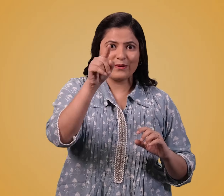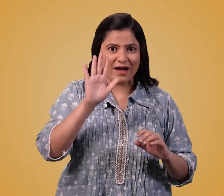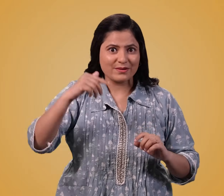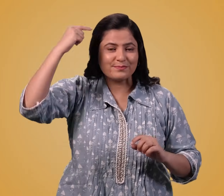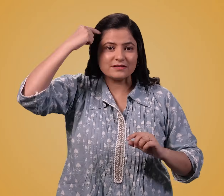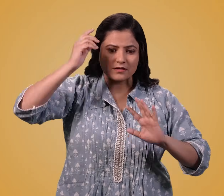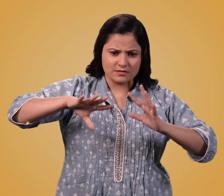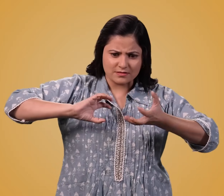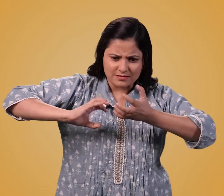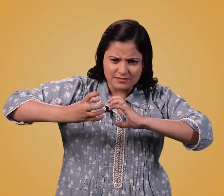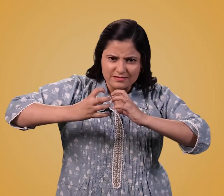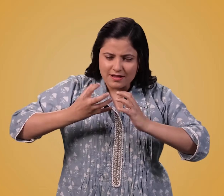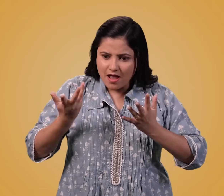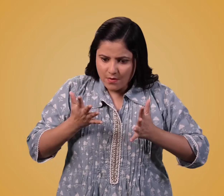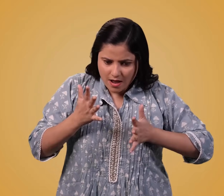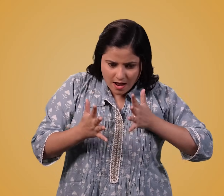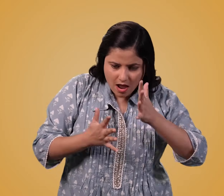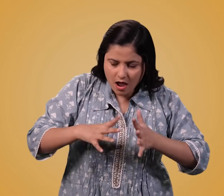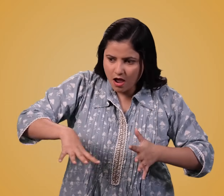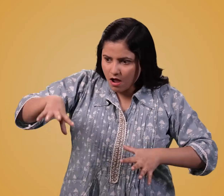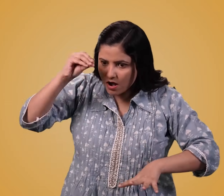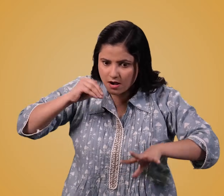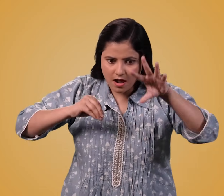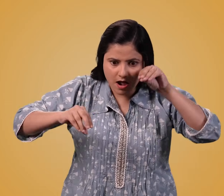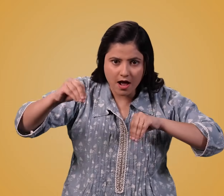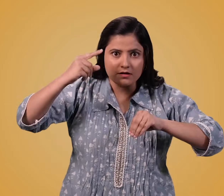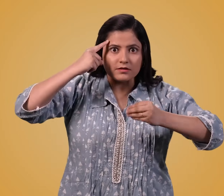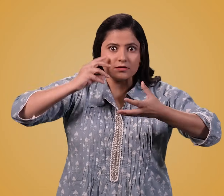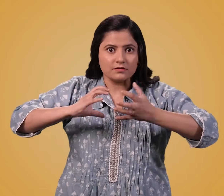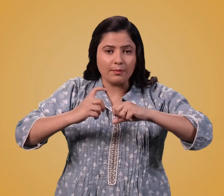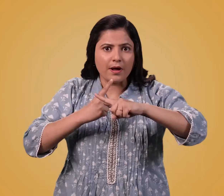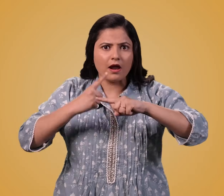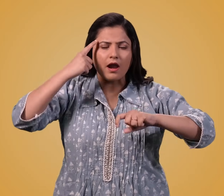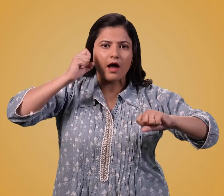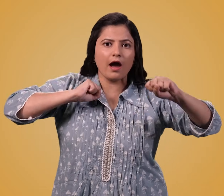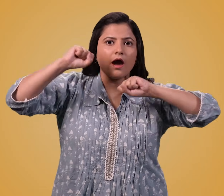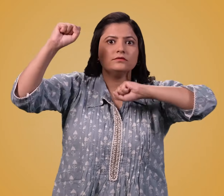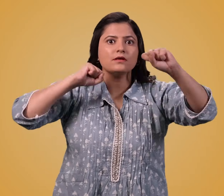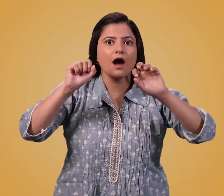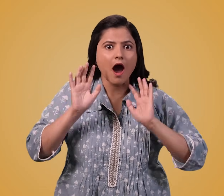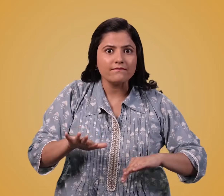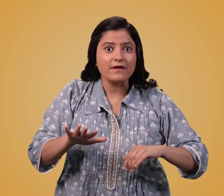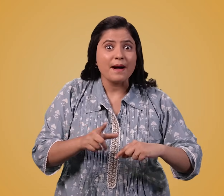While learning Signs it keeps your mind active and is like an exercise for the brain.